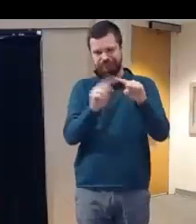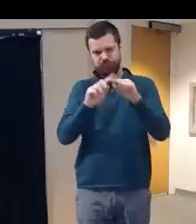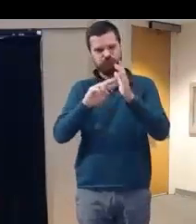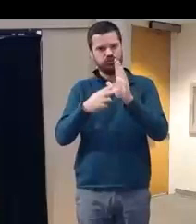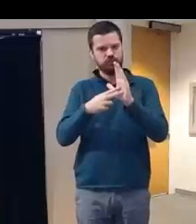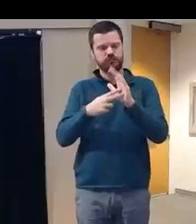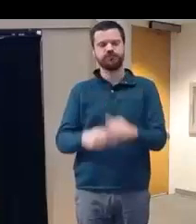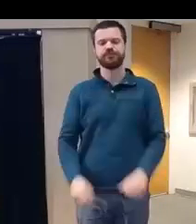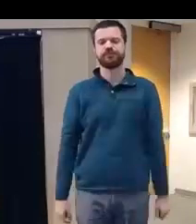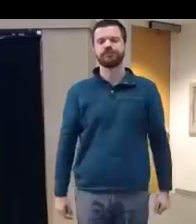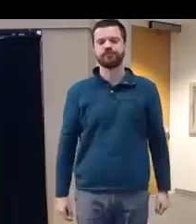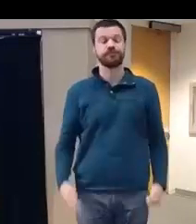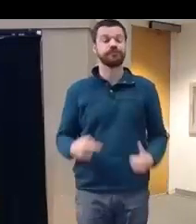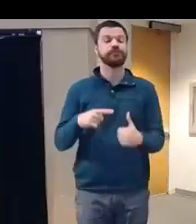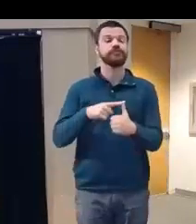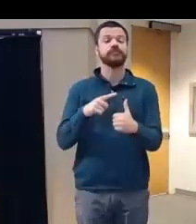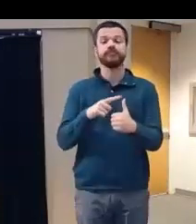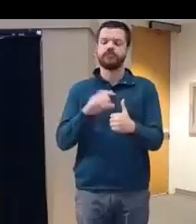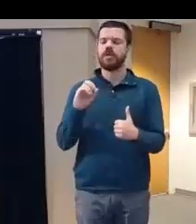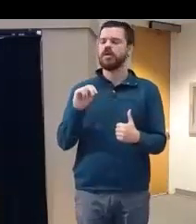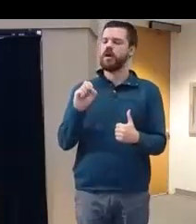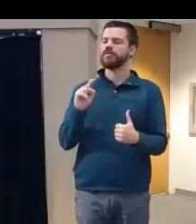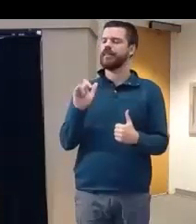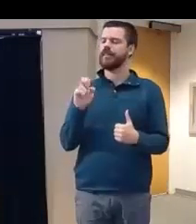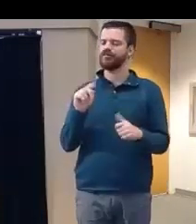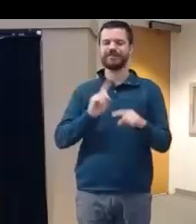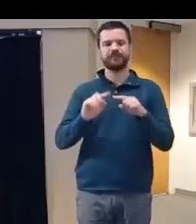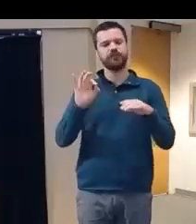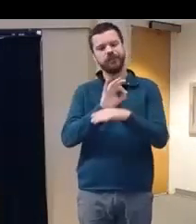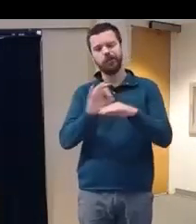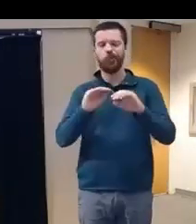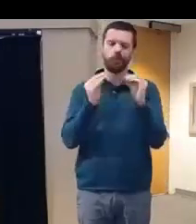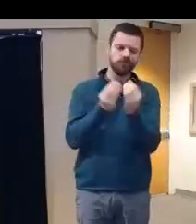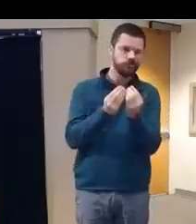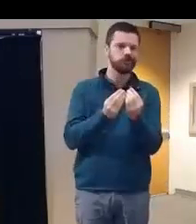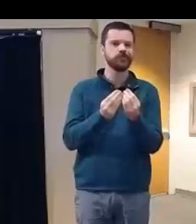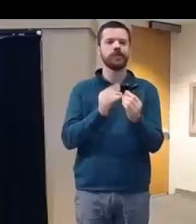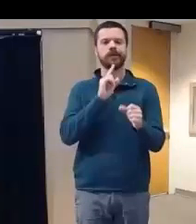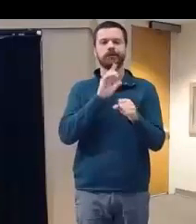including being a constellation of functions and organizations committed to improving the